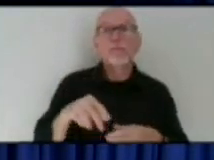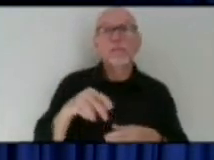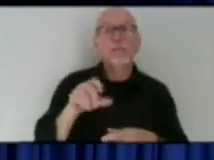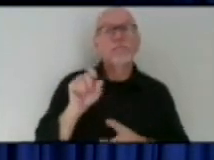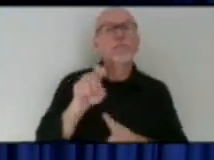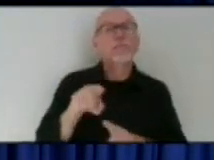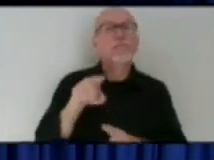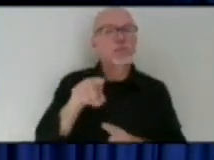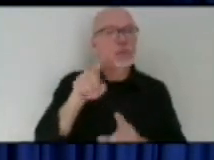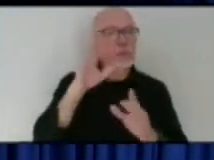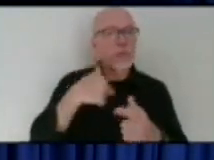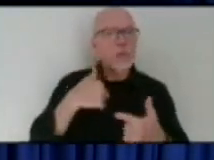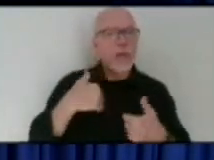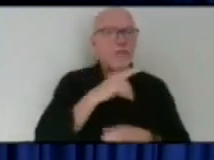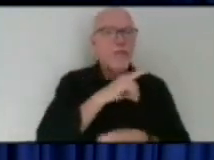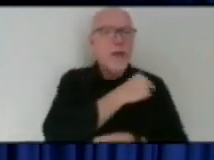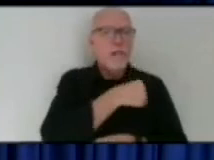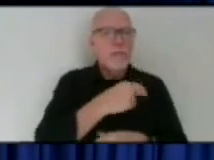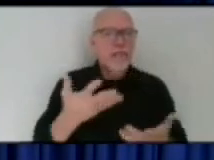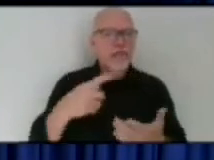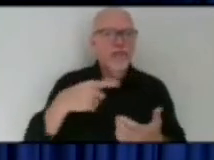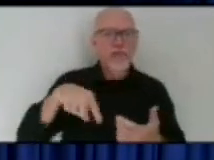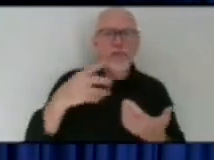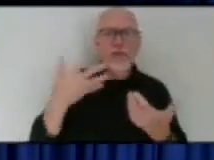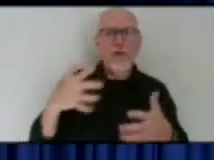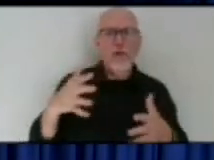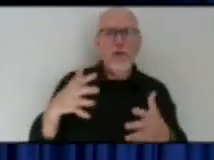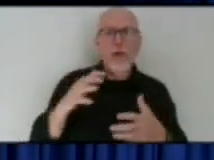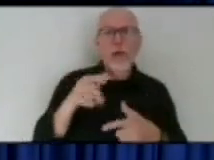we have hospitals up here that are already turning auditoriums in tow,